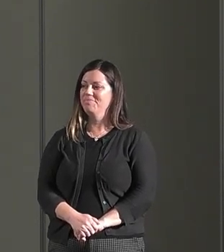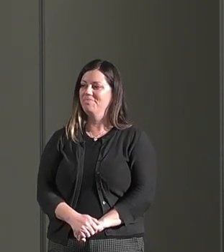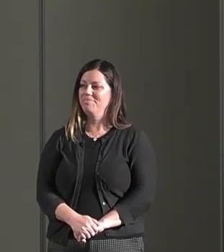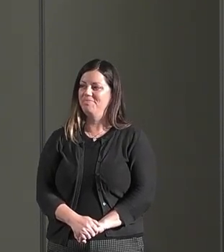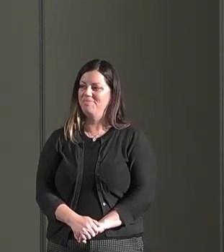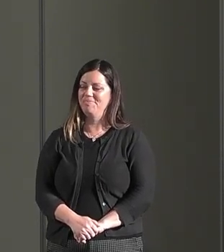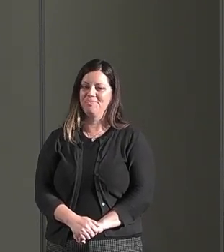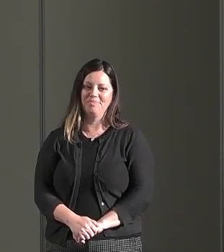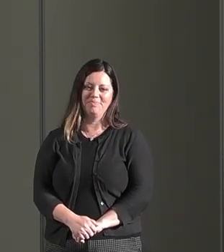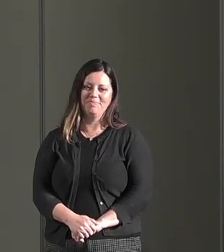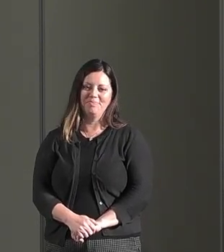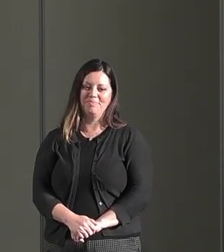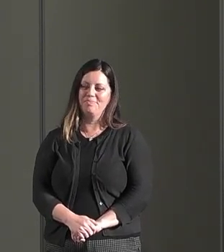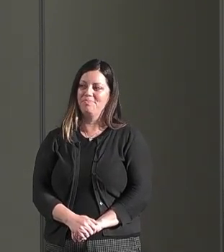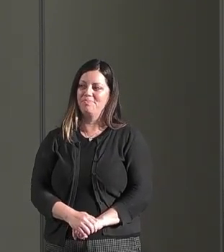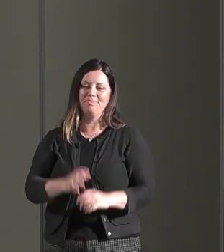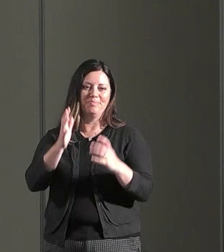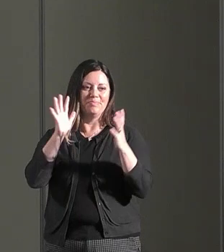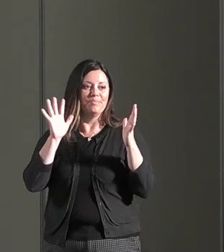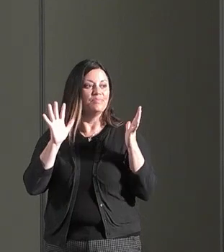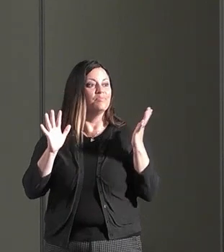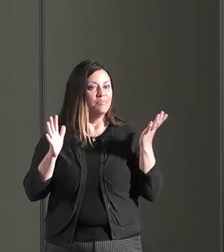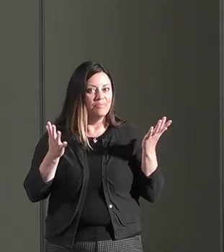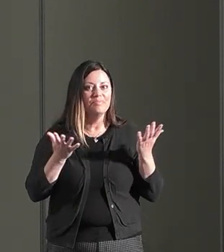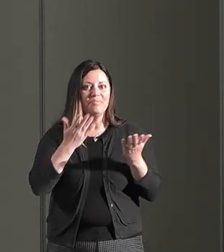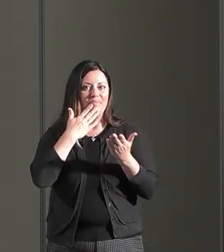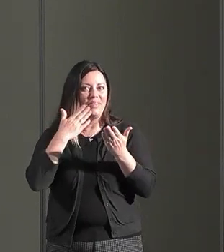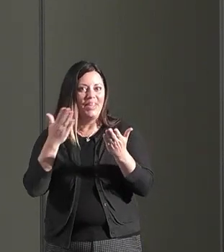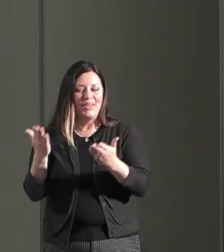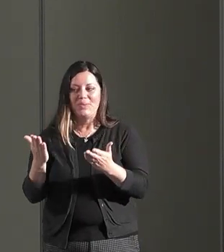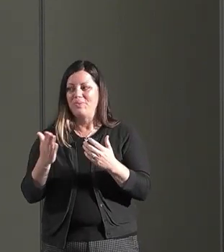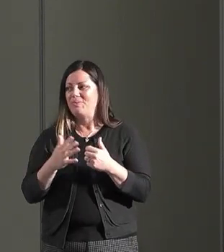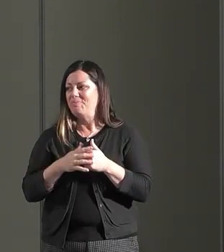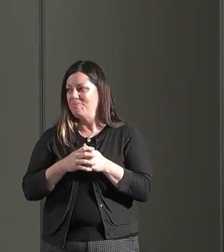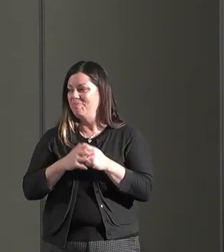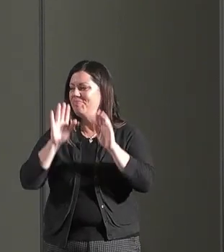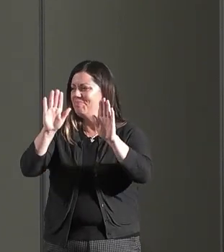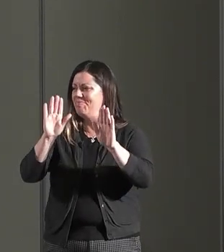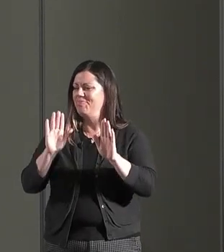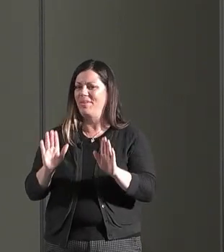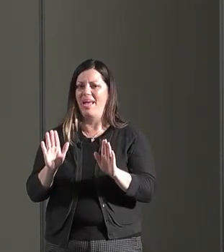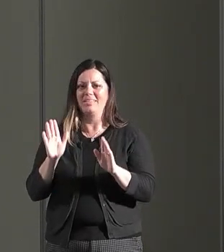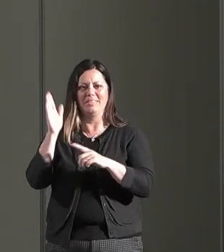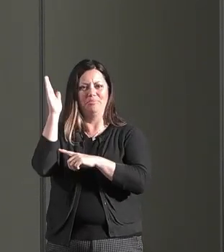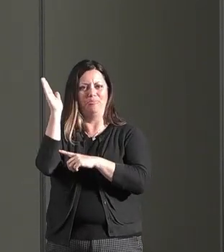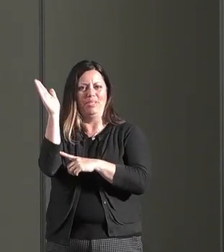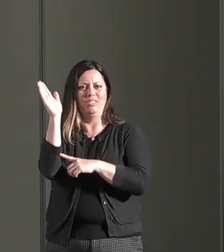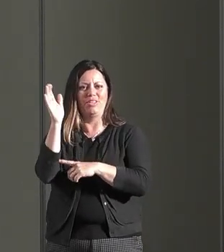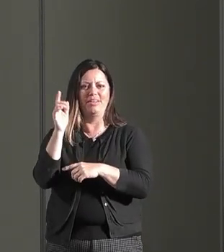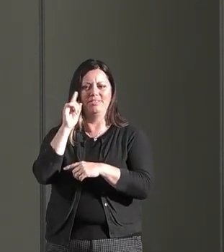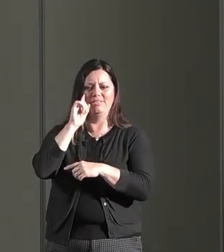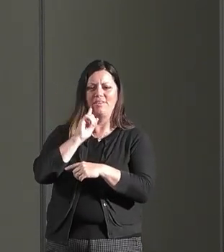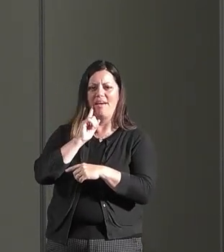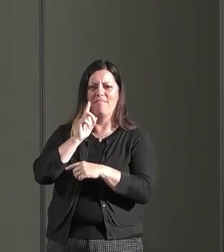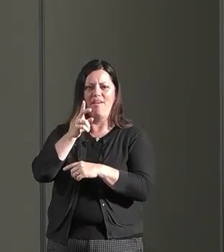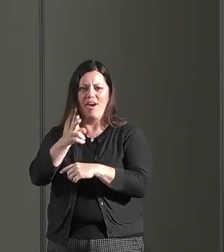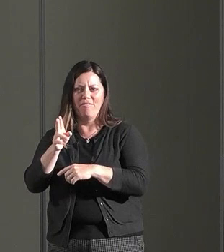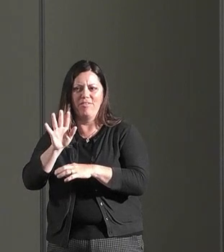Thank you. Excellent presentation on deaf and hard of hearing innovations. We're